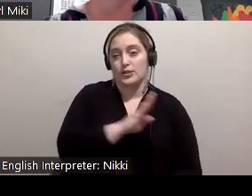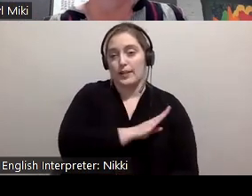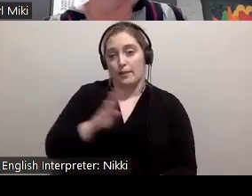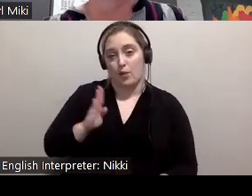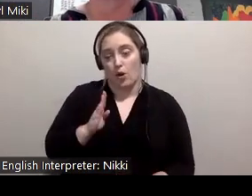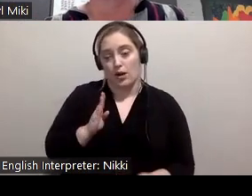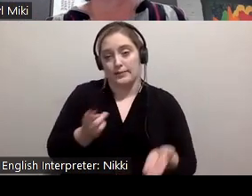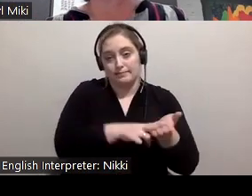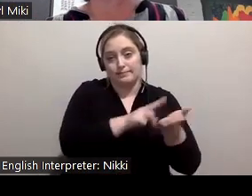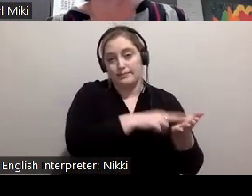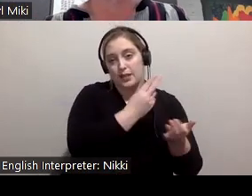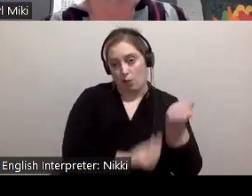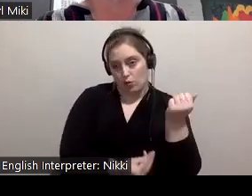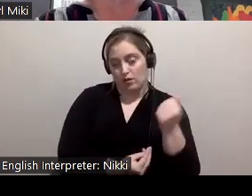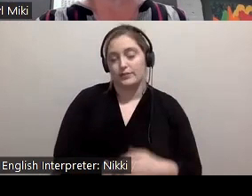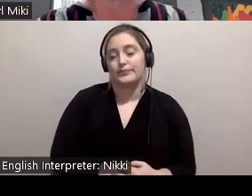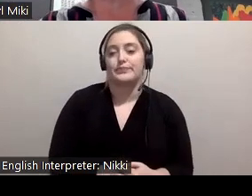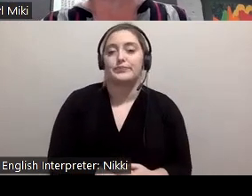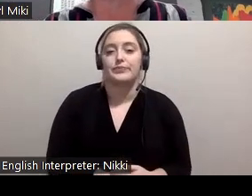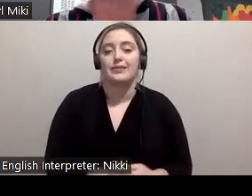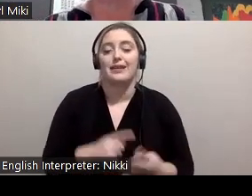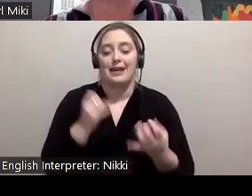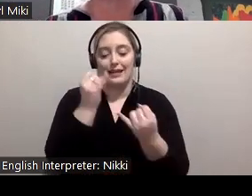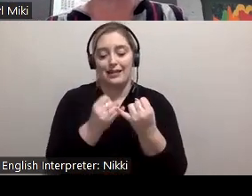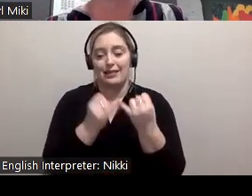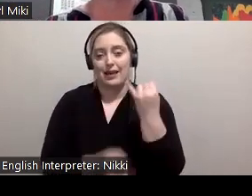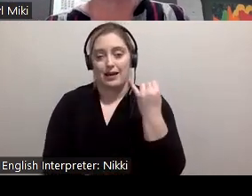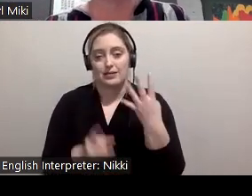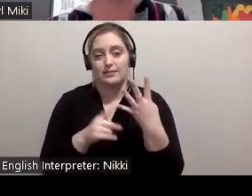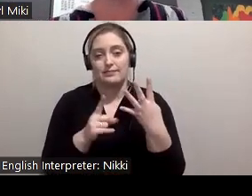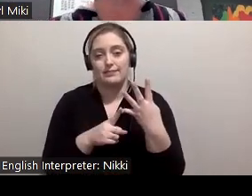And the last section is support material. And so so some